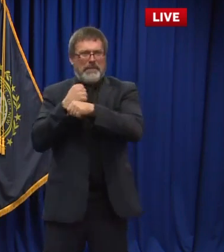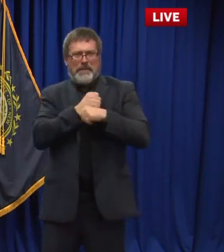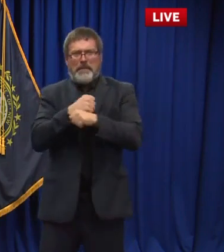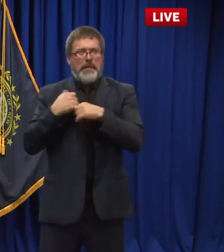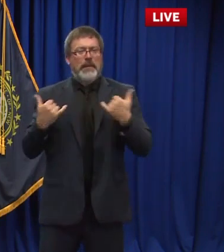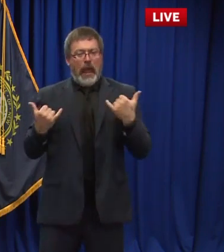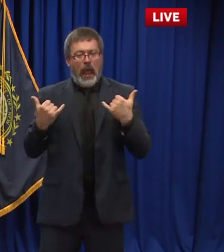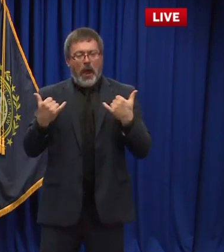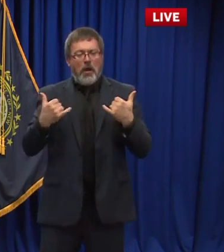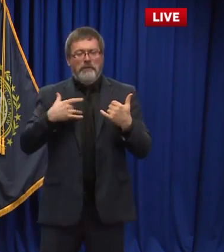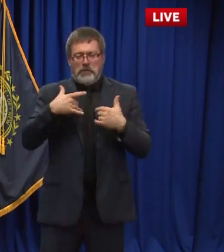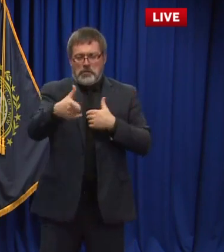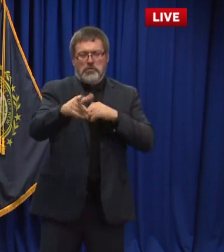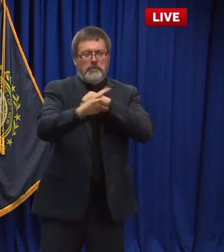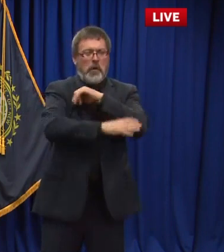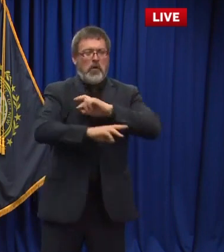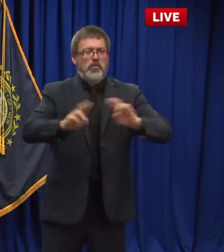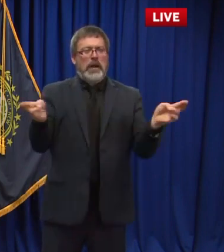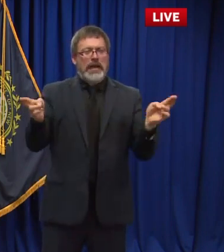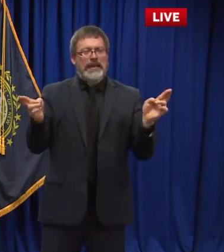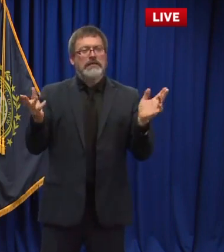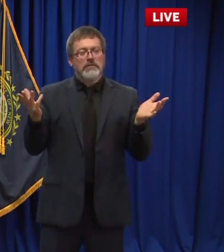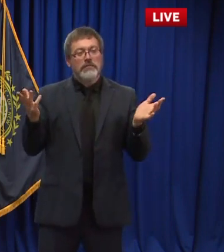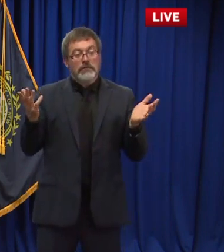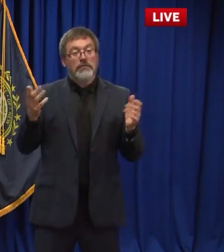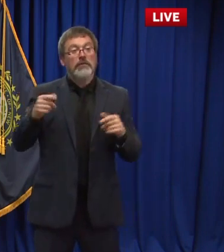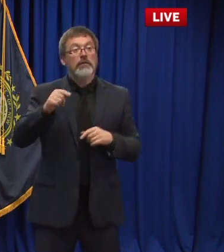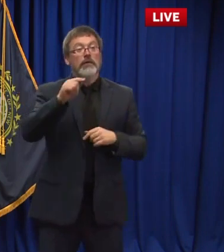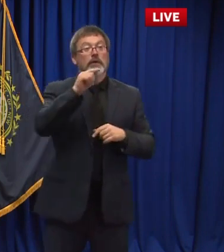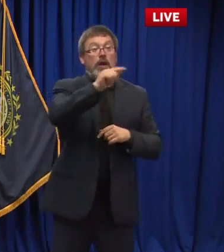BUT THE PDE MARKET HAS OPENED UP COMMERCIALLY.